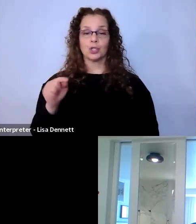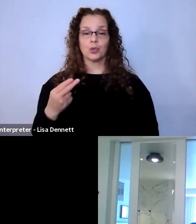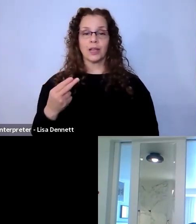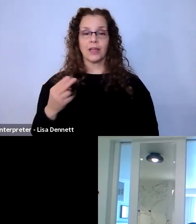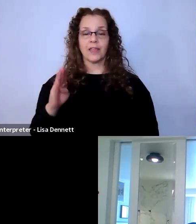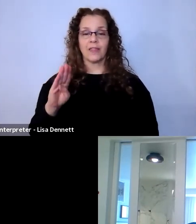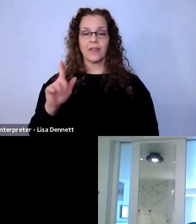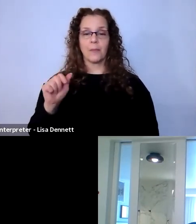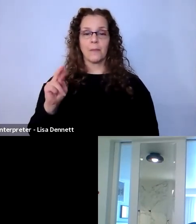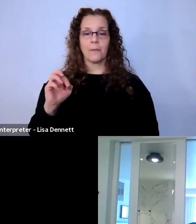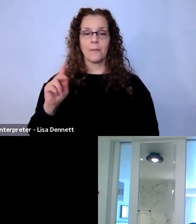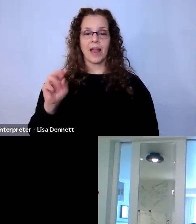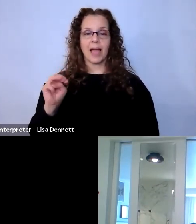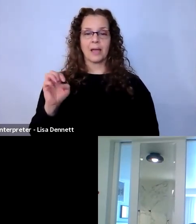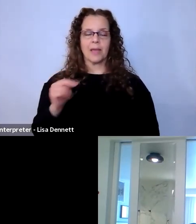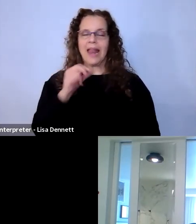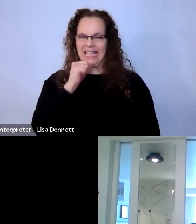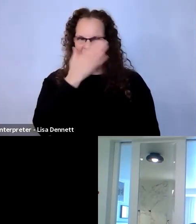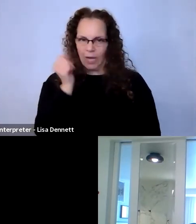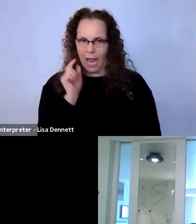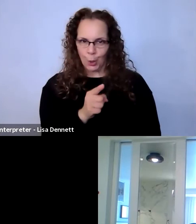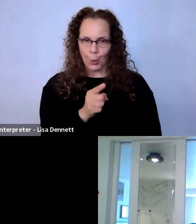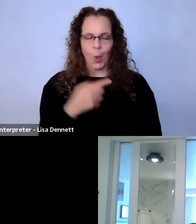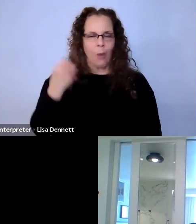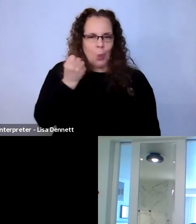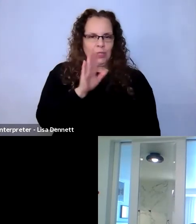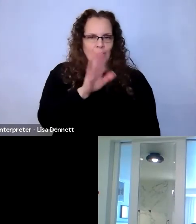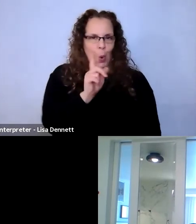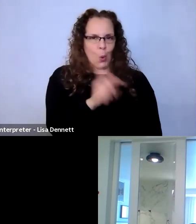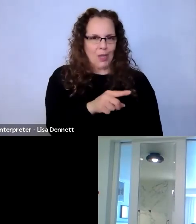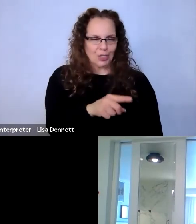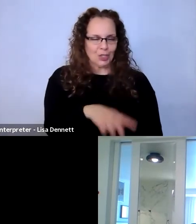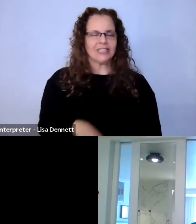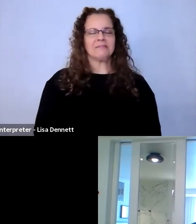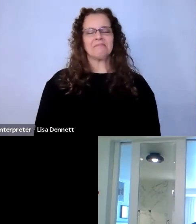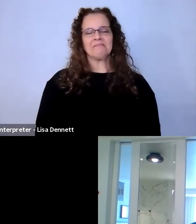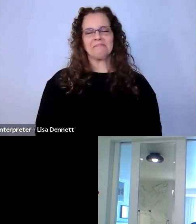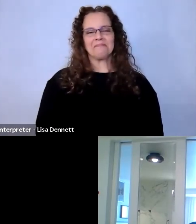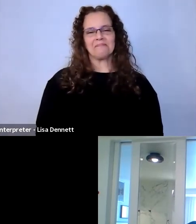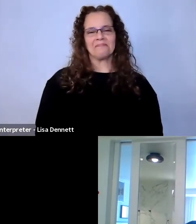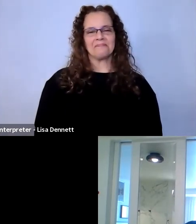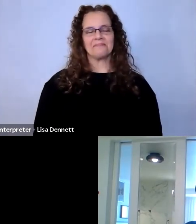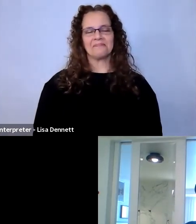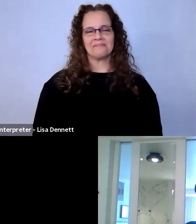skip your your question I kind of wanted to save it for the latter part of the conversation so i'll ask you now.